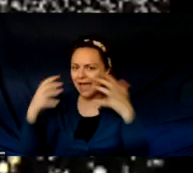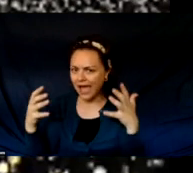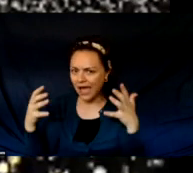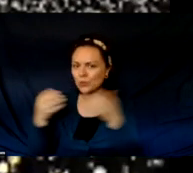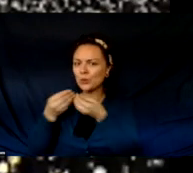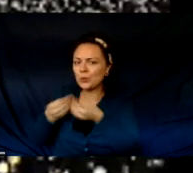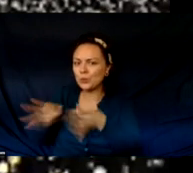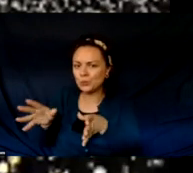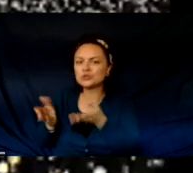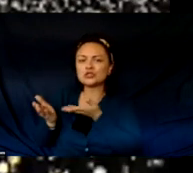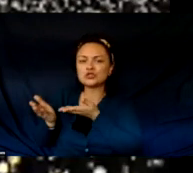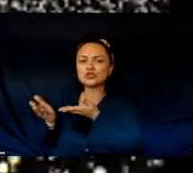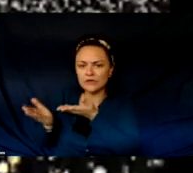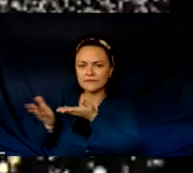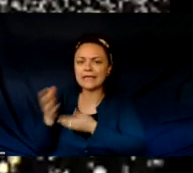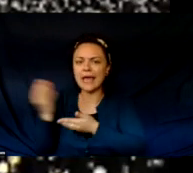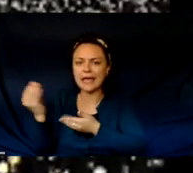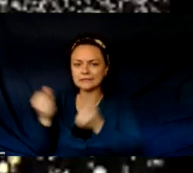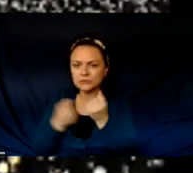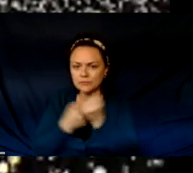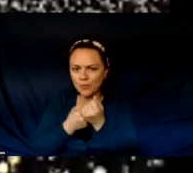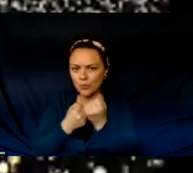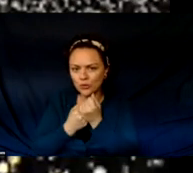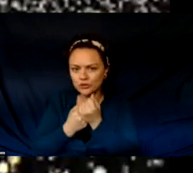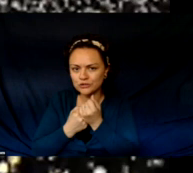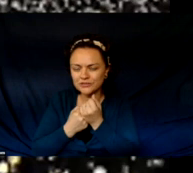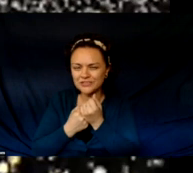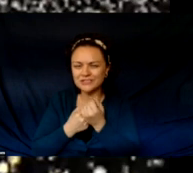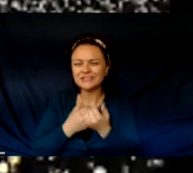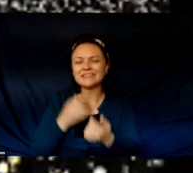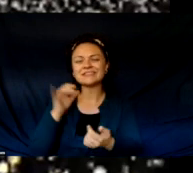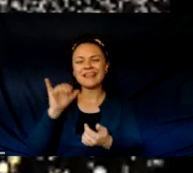These are all aspects of the intersection of